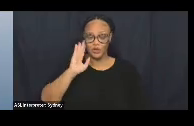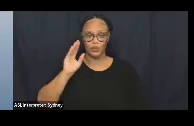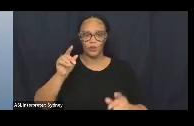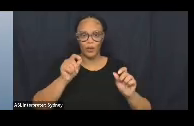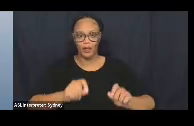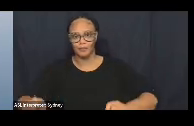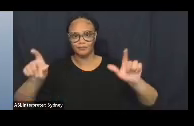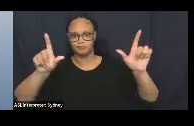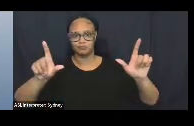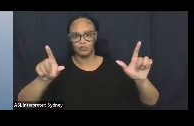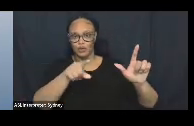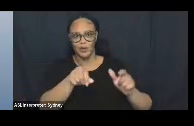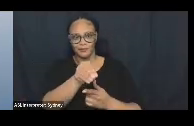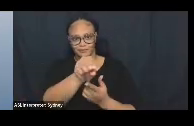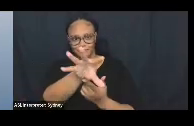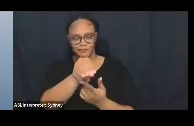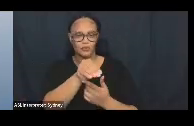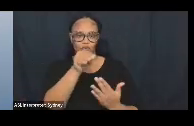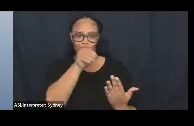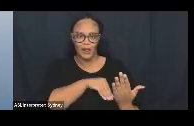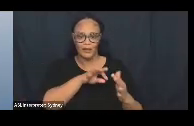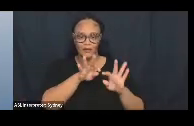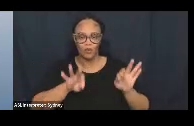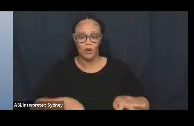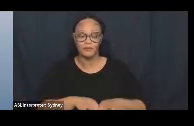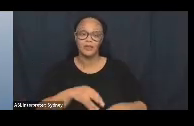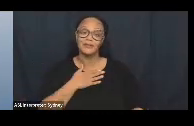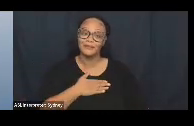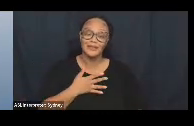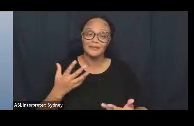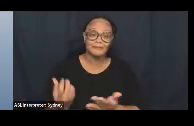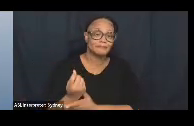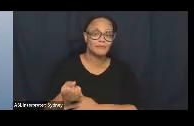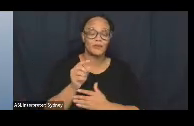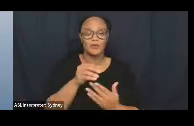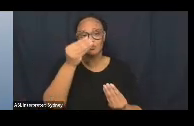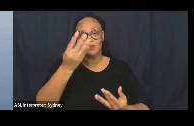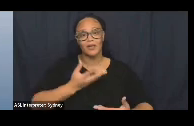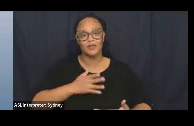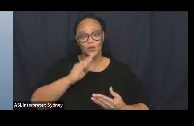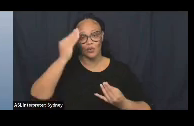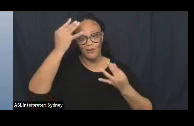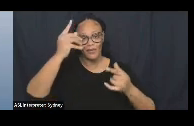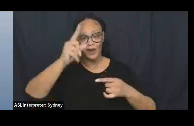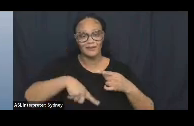the time to share your thoughts with us about the session and considerations for future sessions.